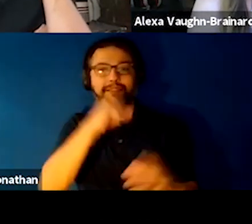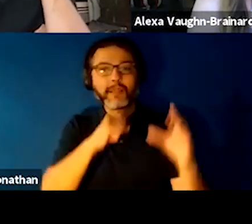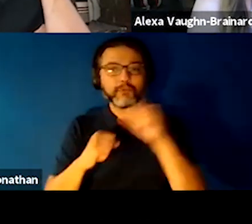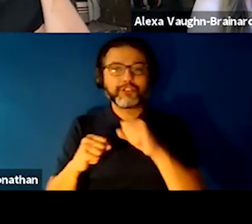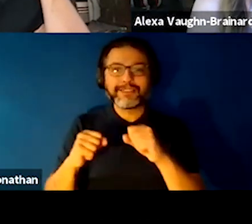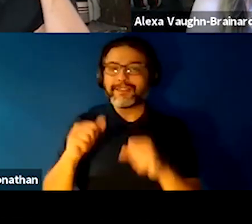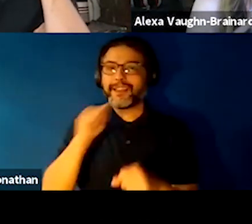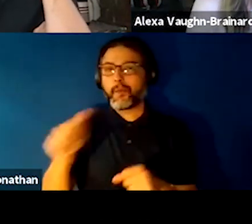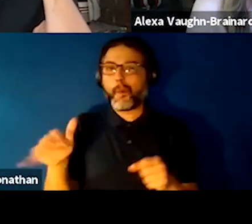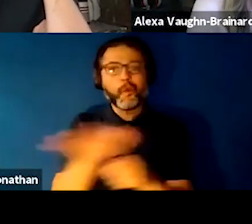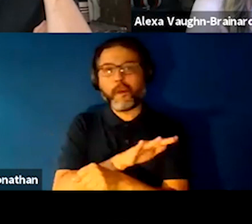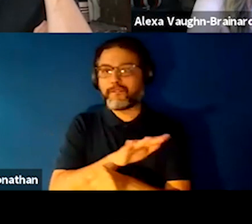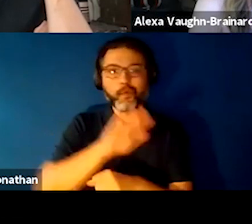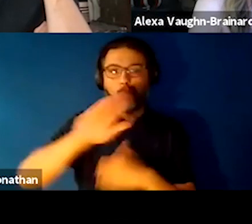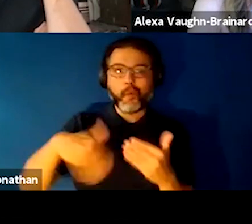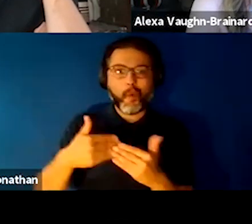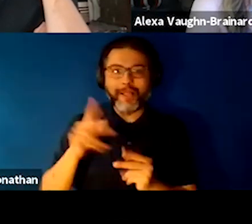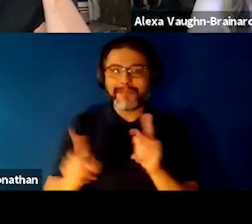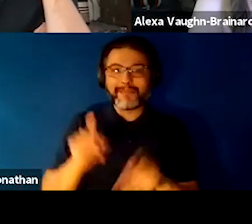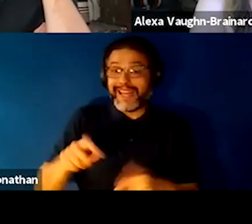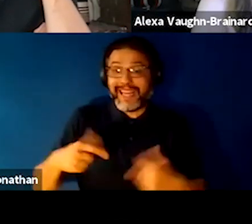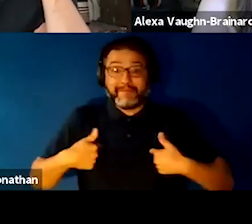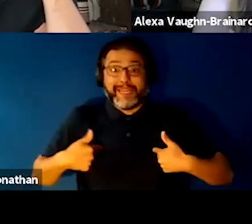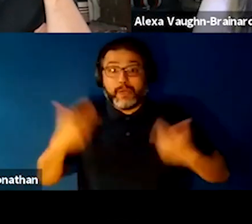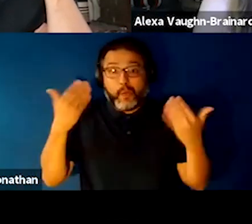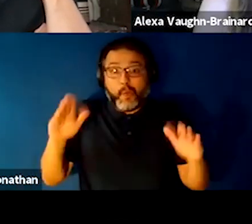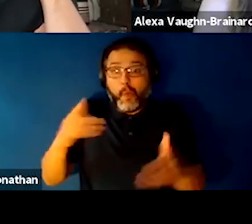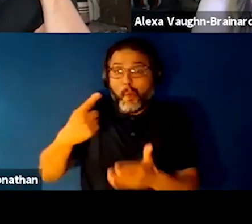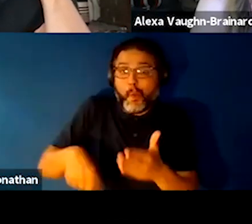For example, I don't know what someone in a wheelchair’s specific experience is like,